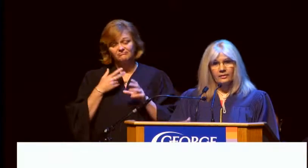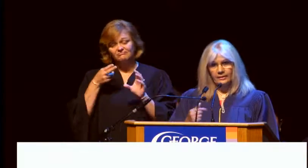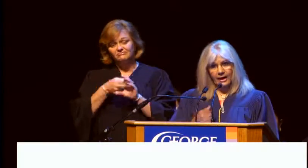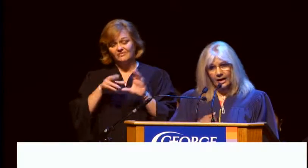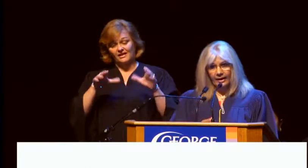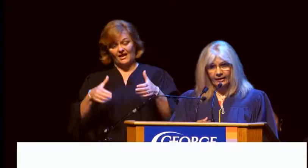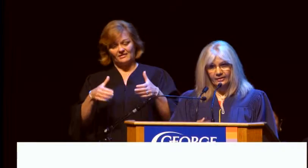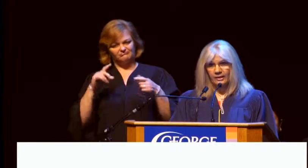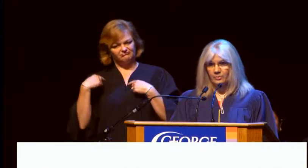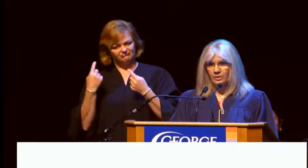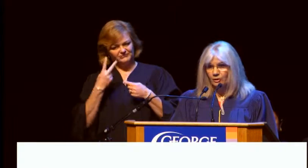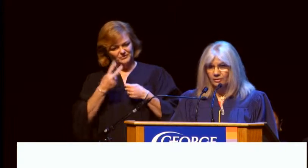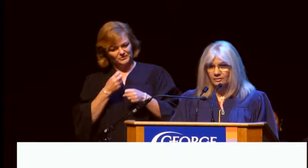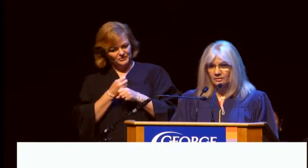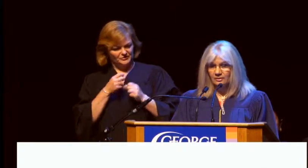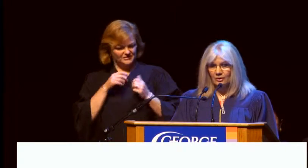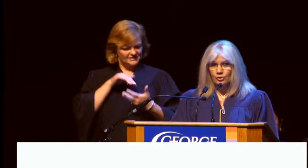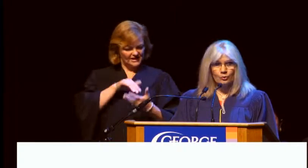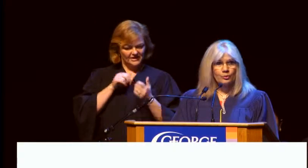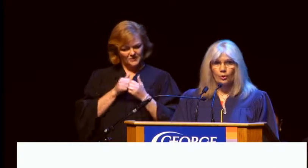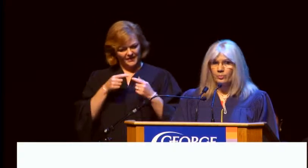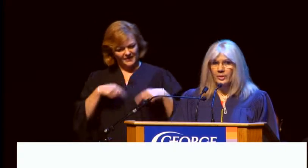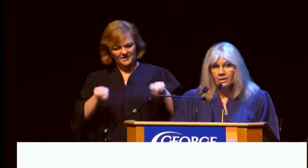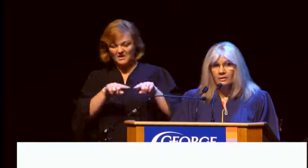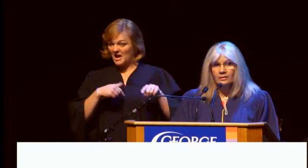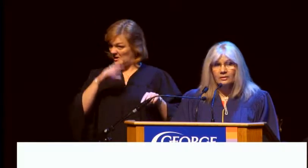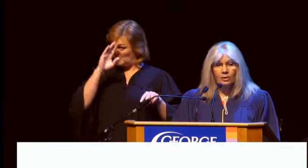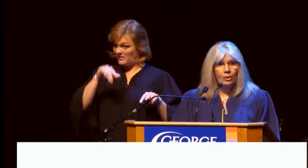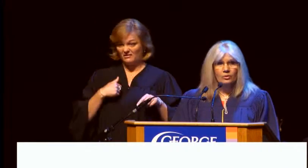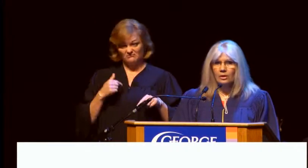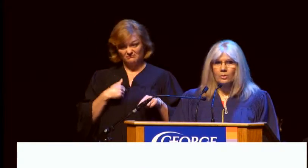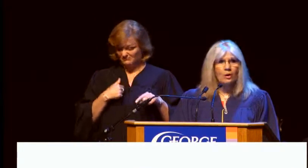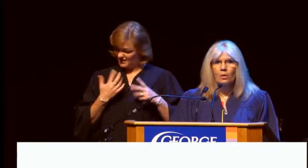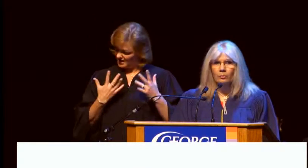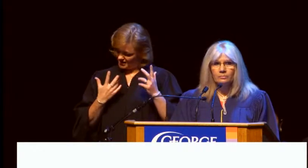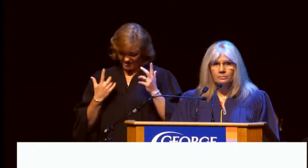THAT I CAME HERE TO GO BIG OR GO HOME!